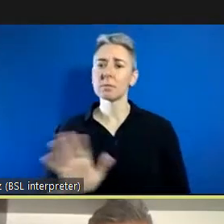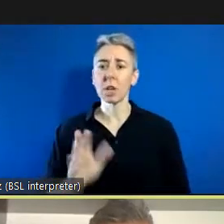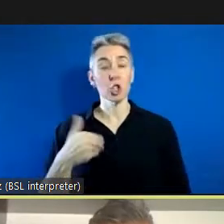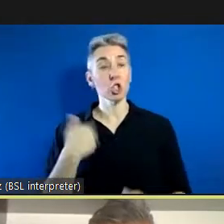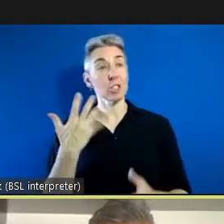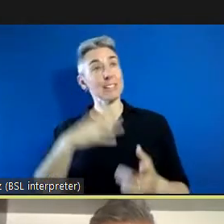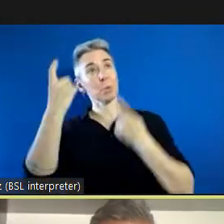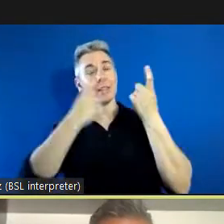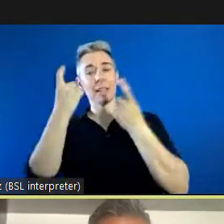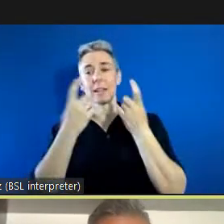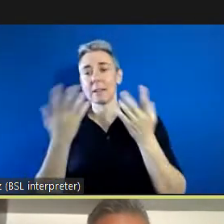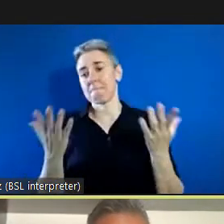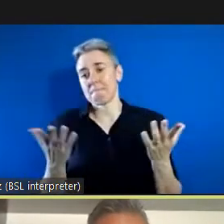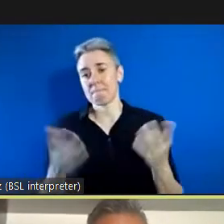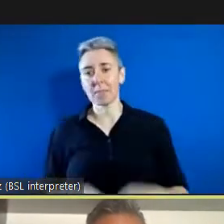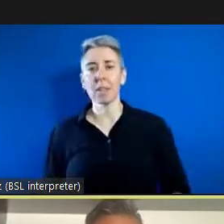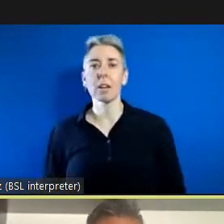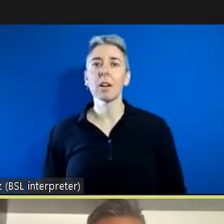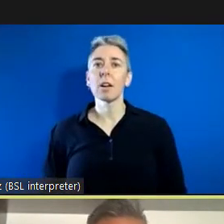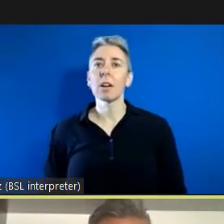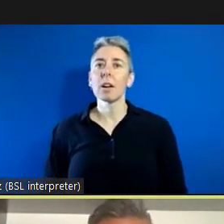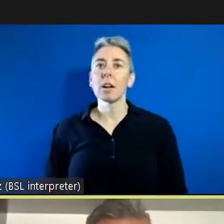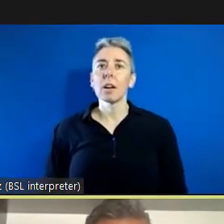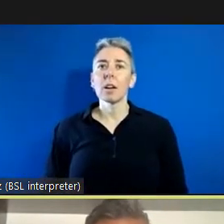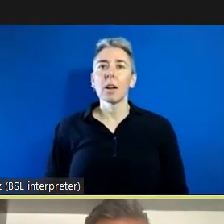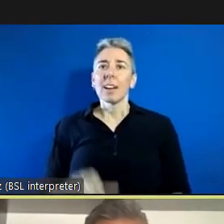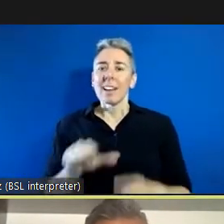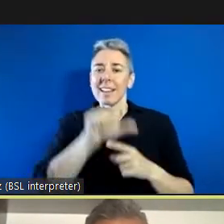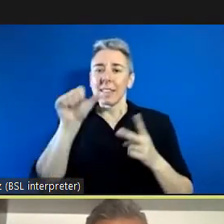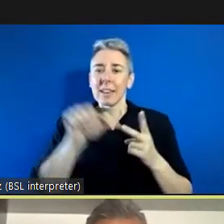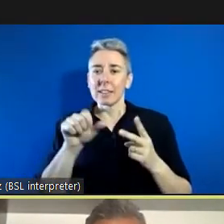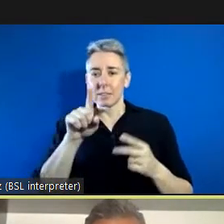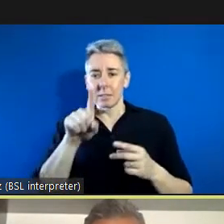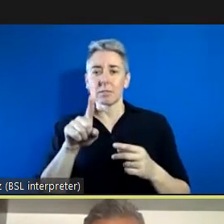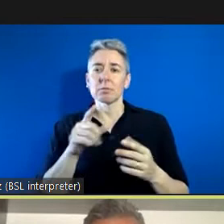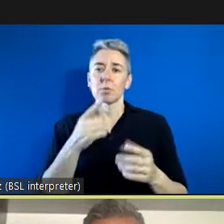The next slide is really about cultural humility. And they're really touching on that, that here we